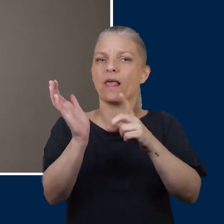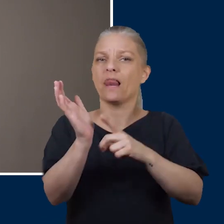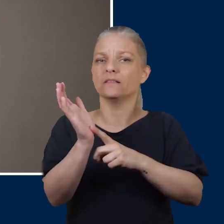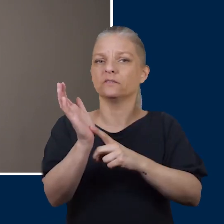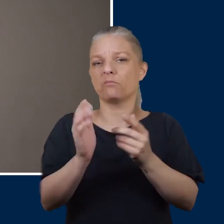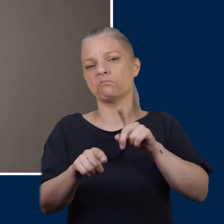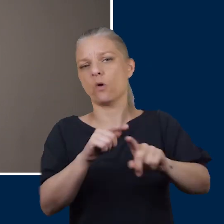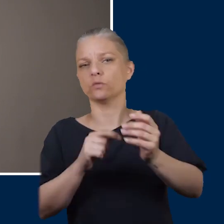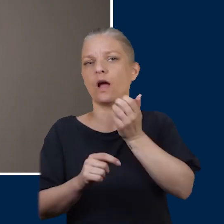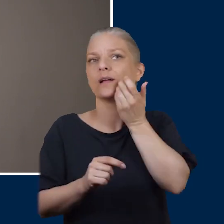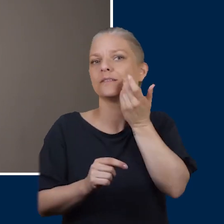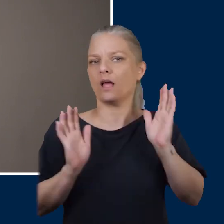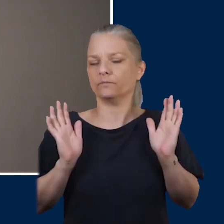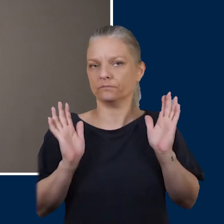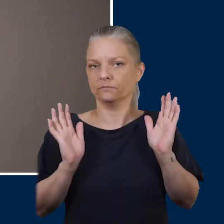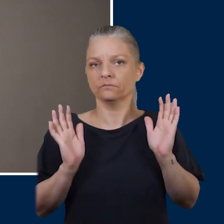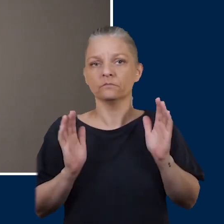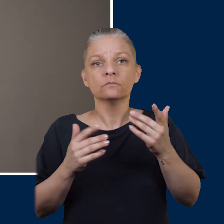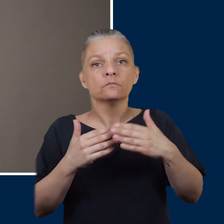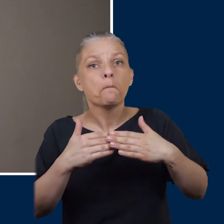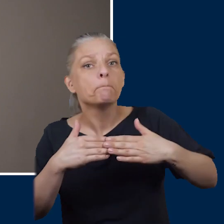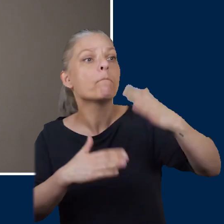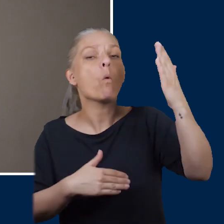Any more than this can lead to raising your blood glucose levels more.